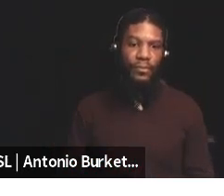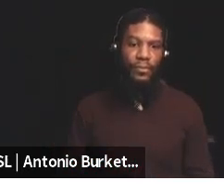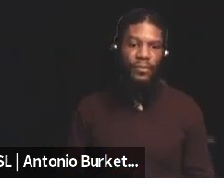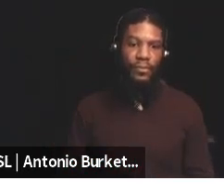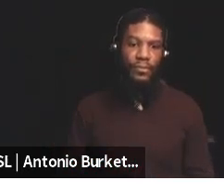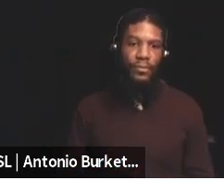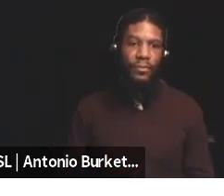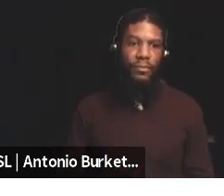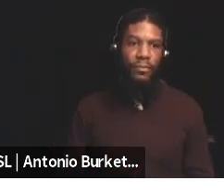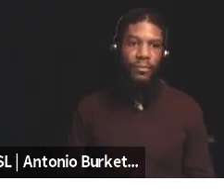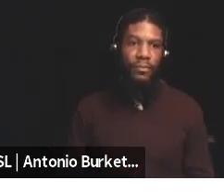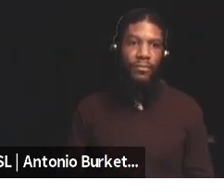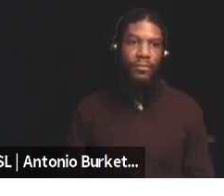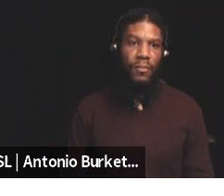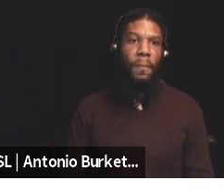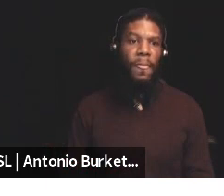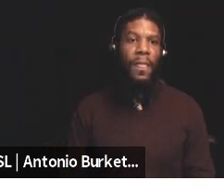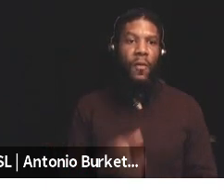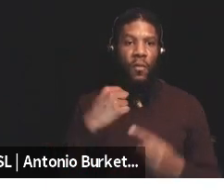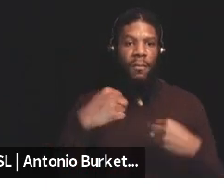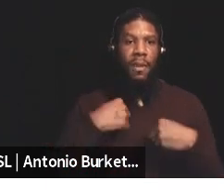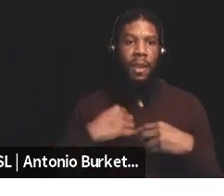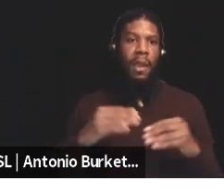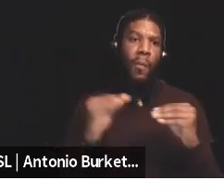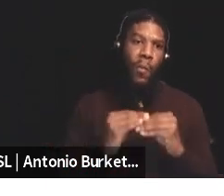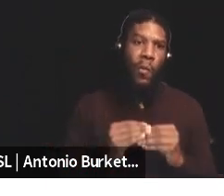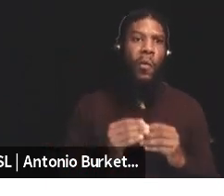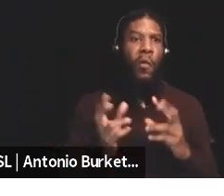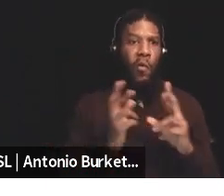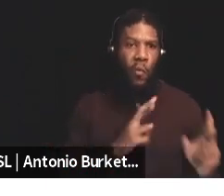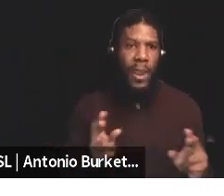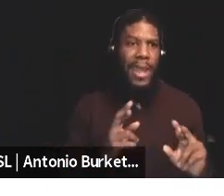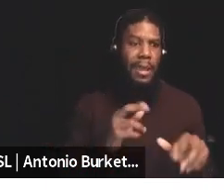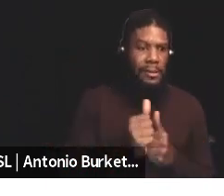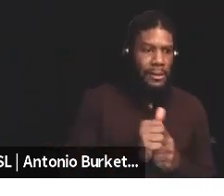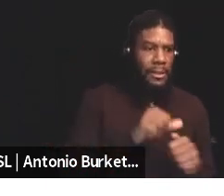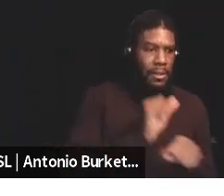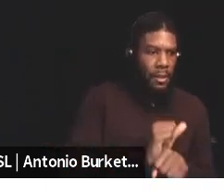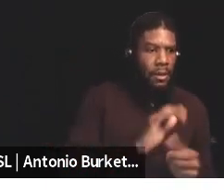built a more robust kind of backend of documents. [Megan]